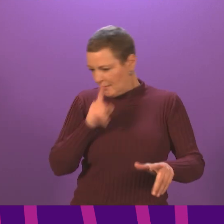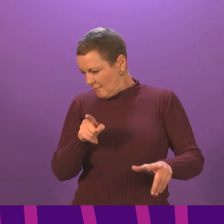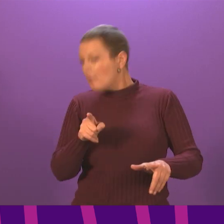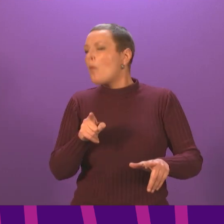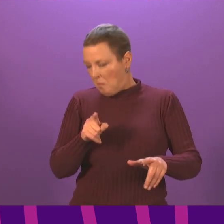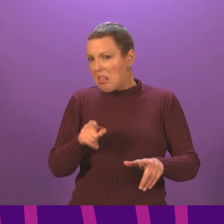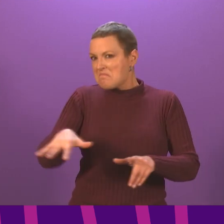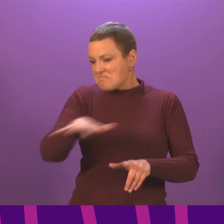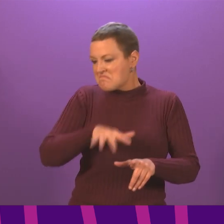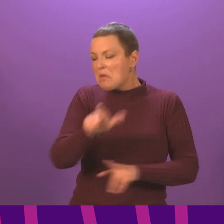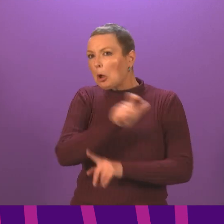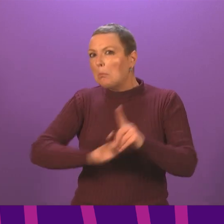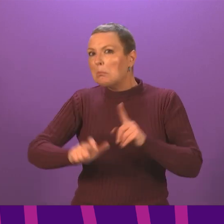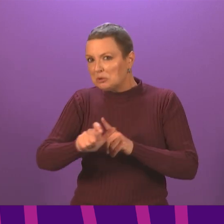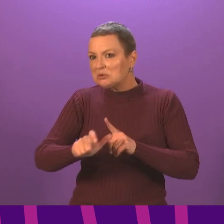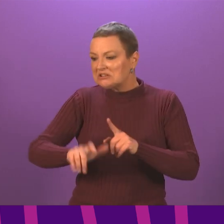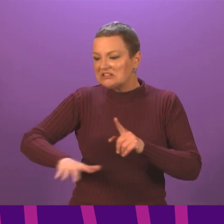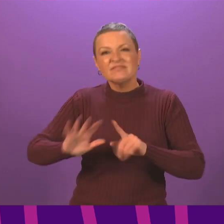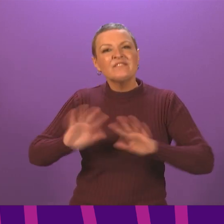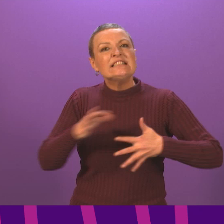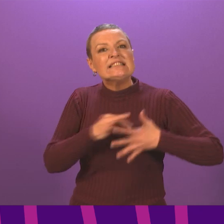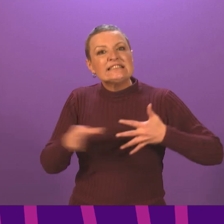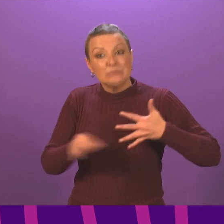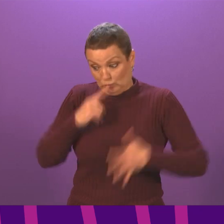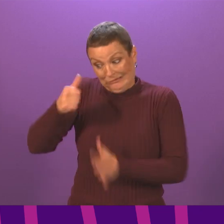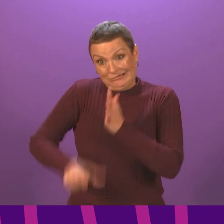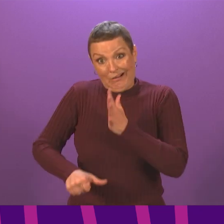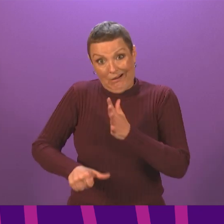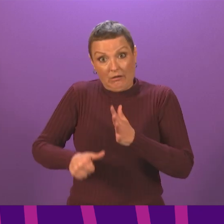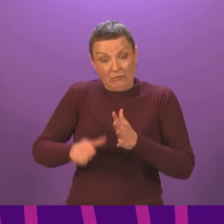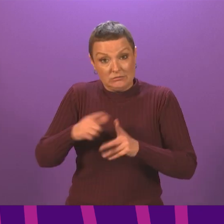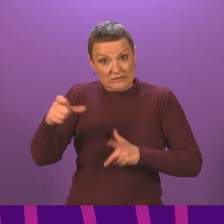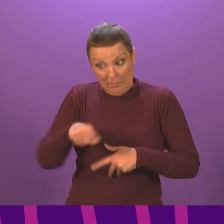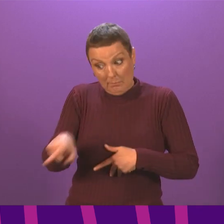will be designated for community access asymptomatic testing at the beginning of December.